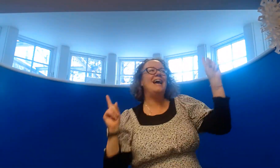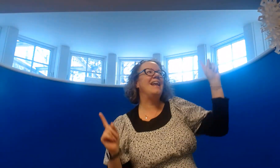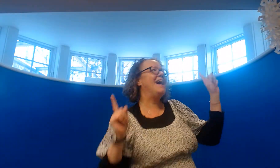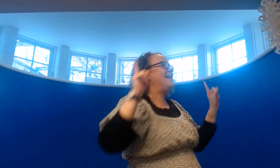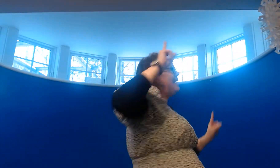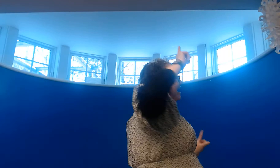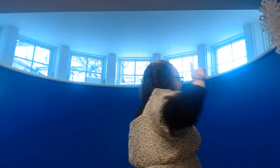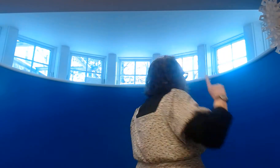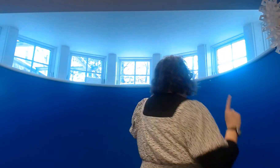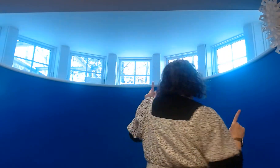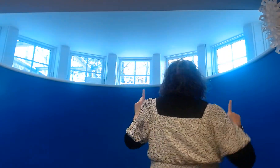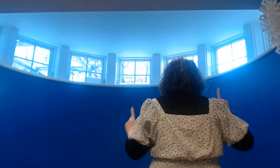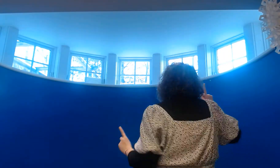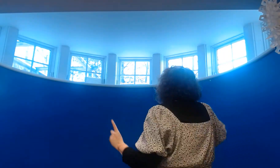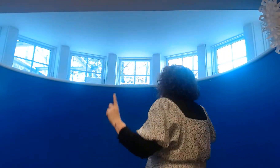nah nah nah nah nah nah nah nah nah nah nah nah